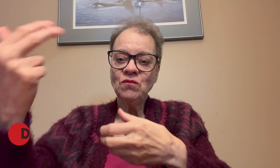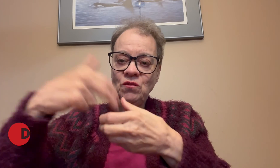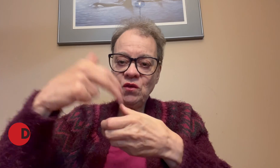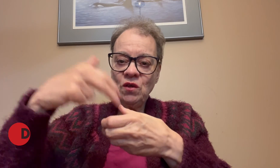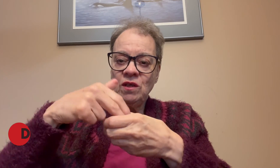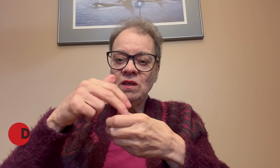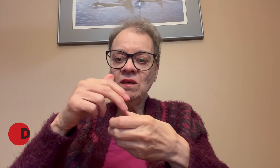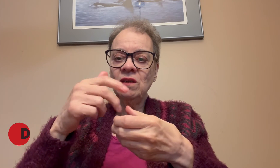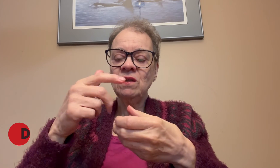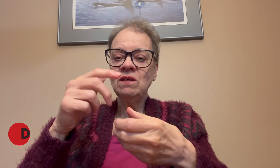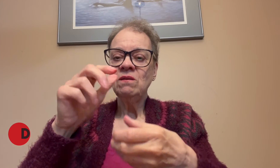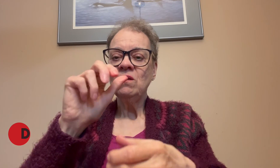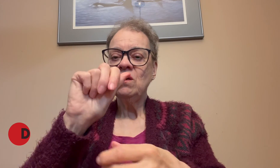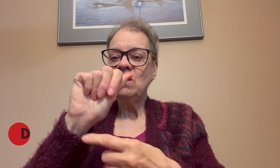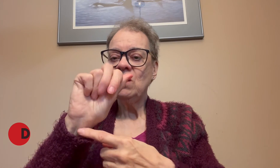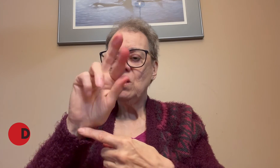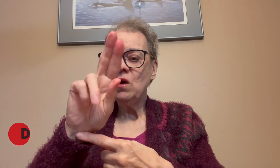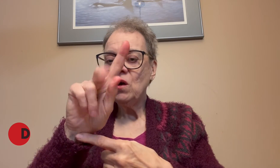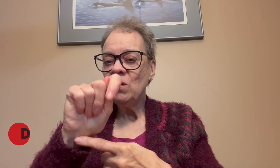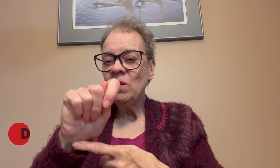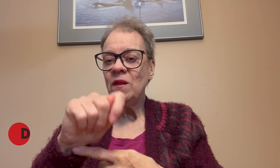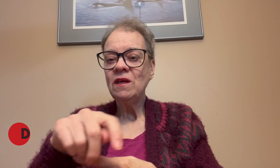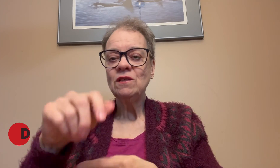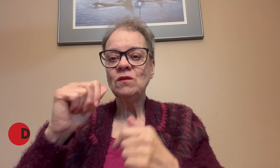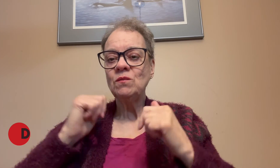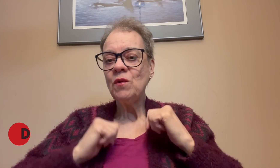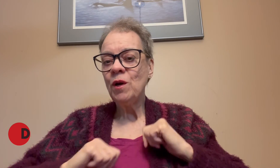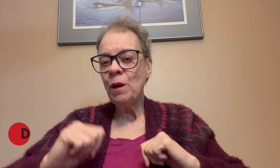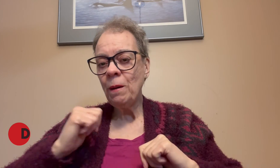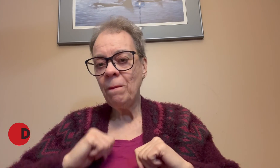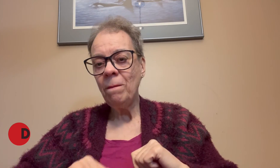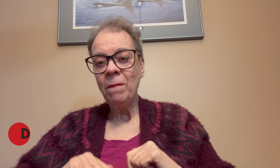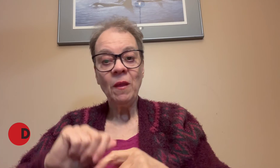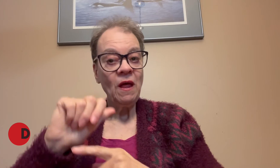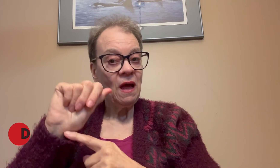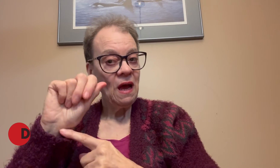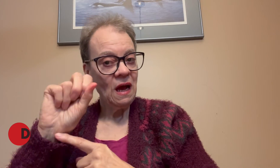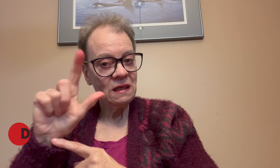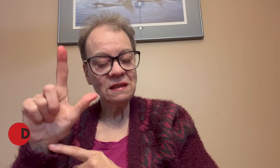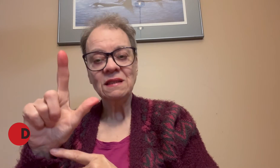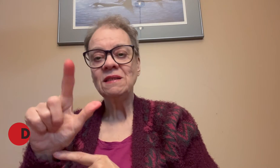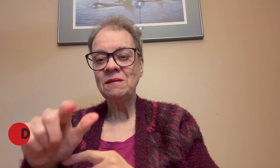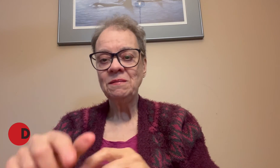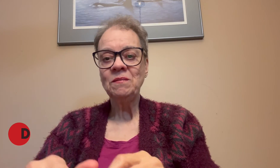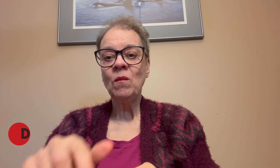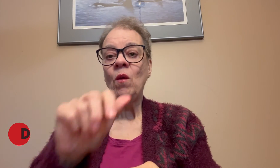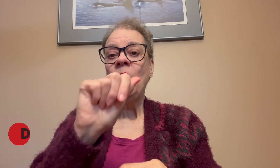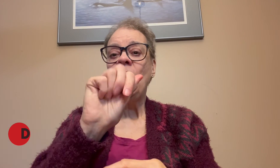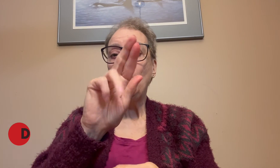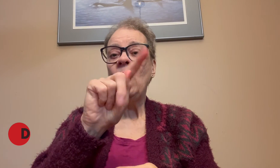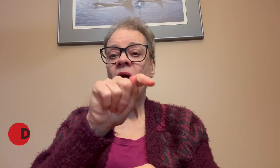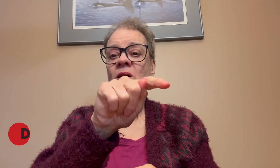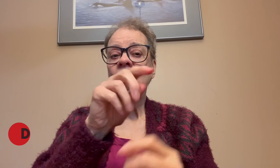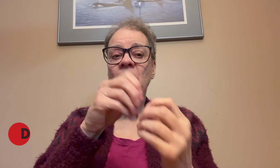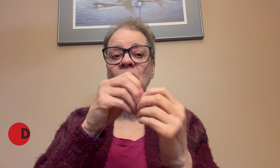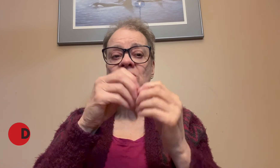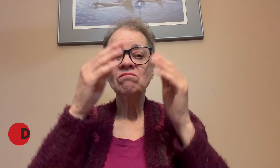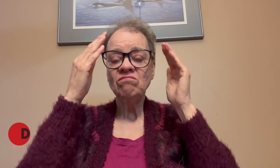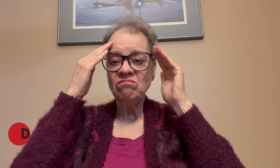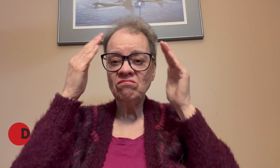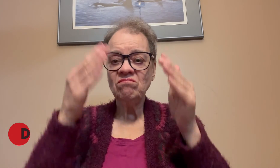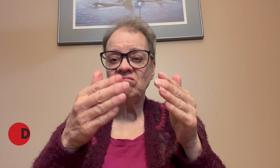expand involvement with more Deaf people joining Art Shows in ASL.